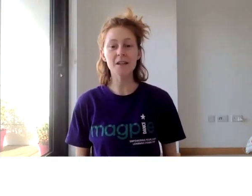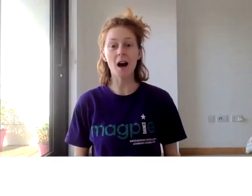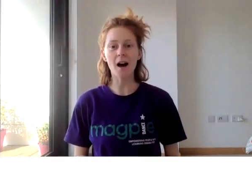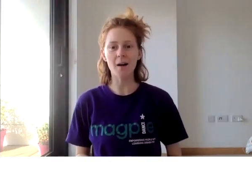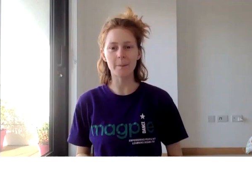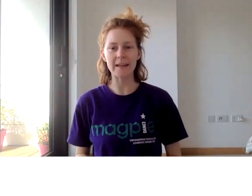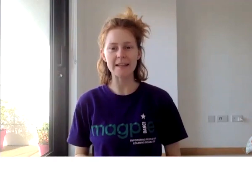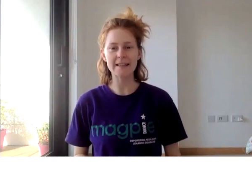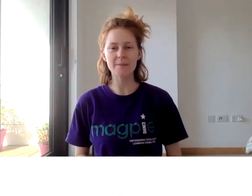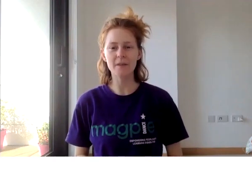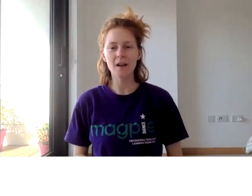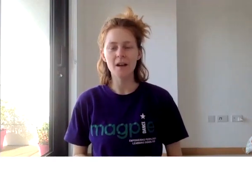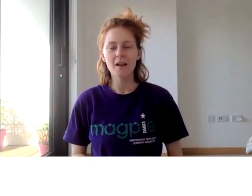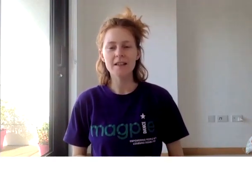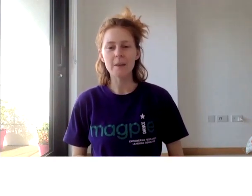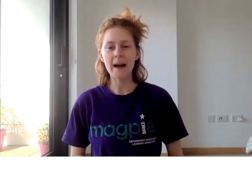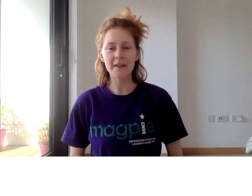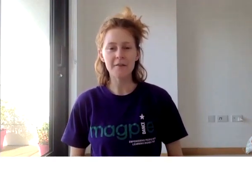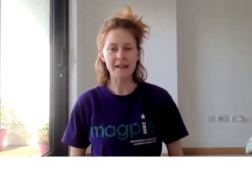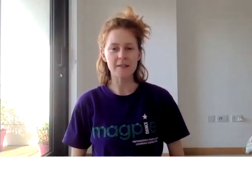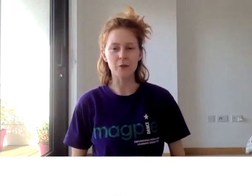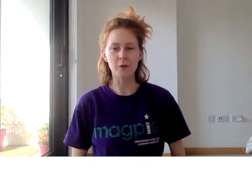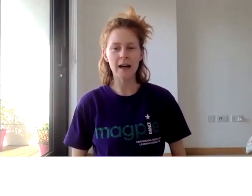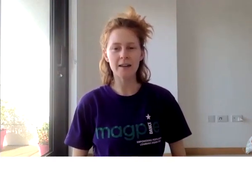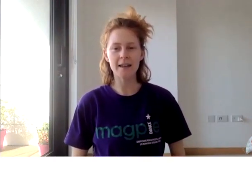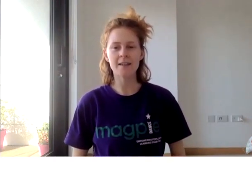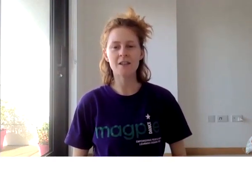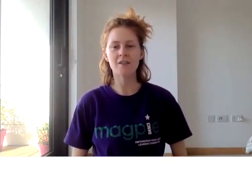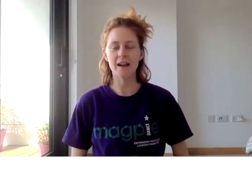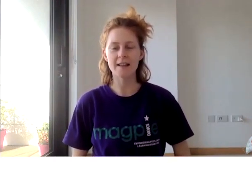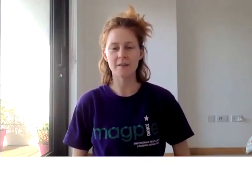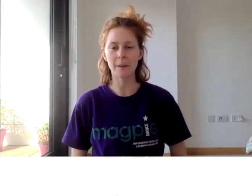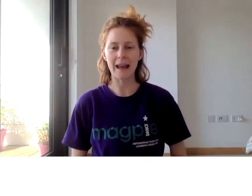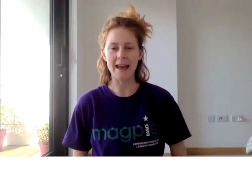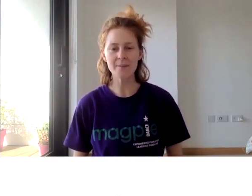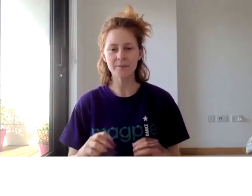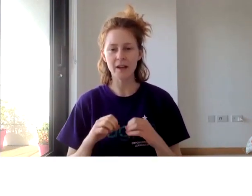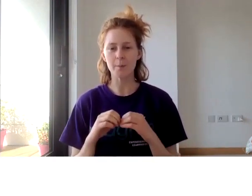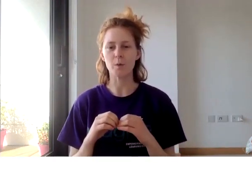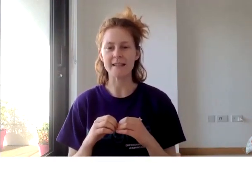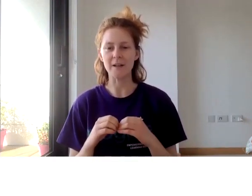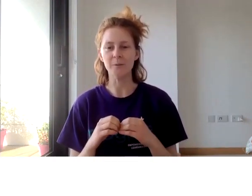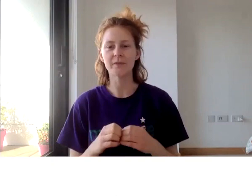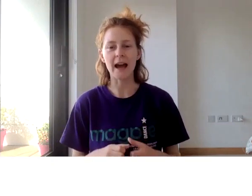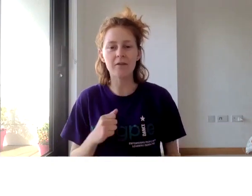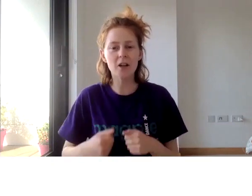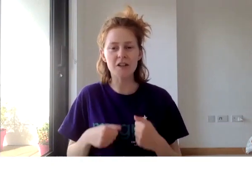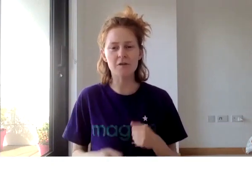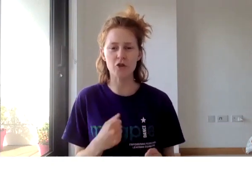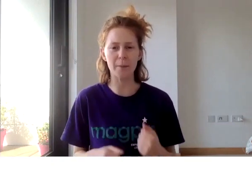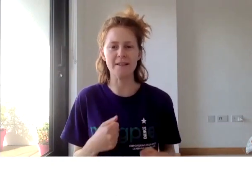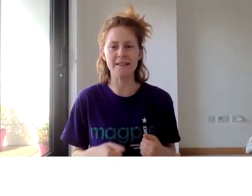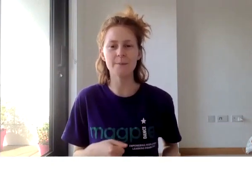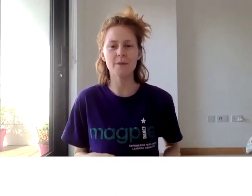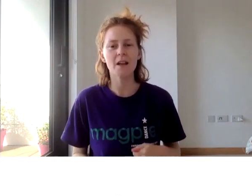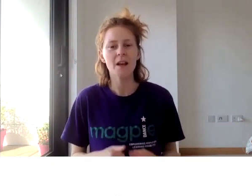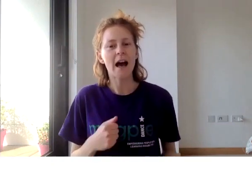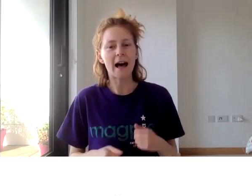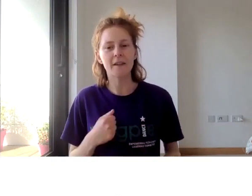heartbeats so at the festival at the interactive play in brazil they have lots of drummers and the